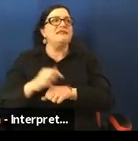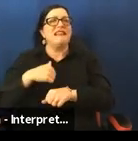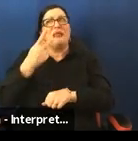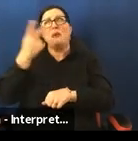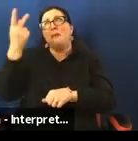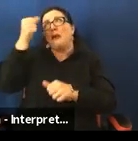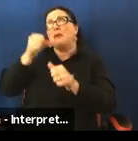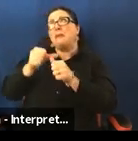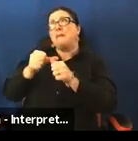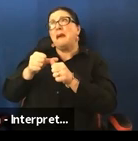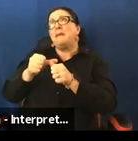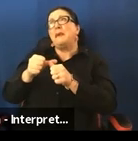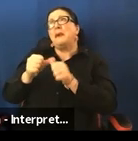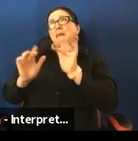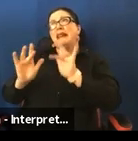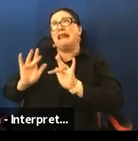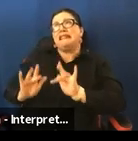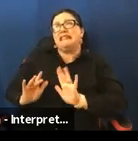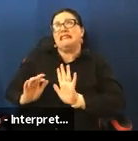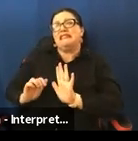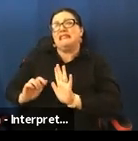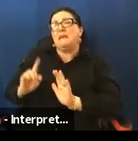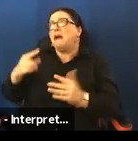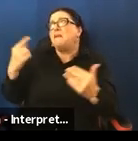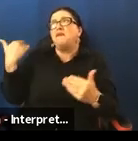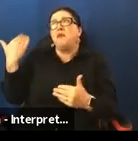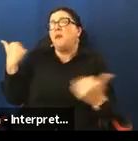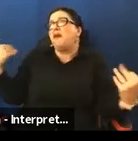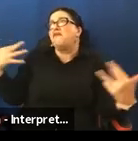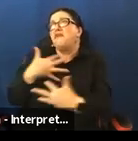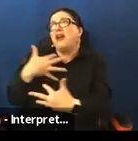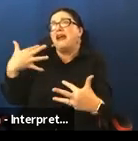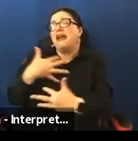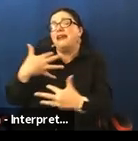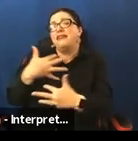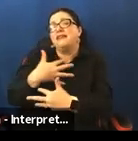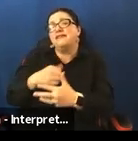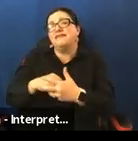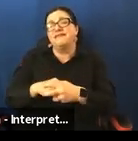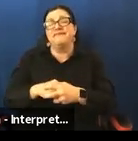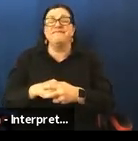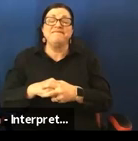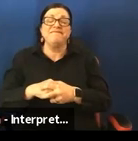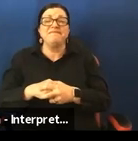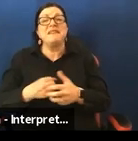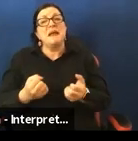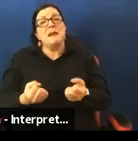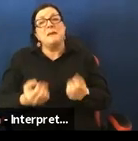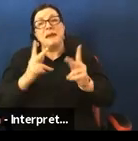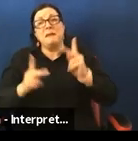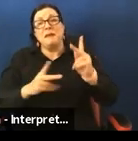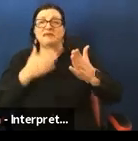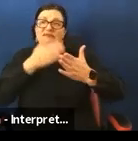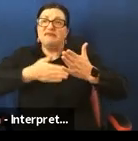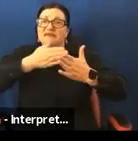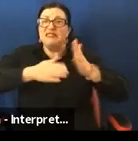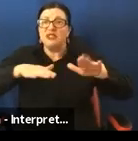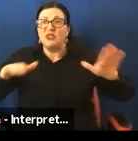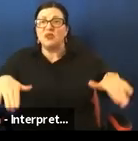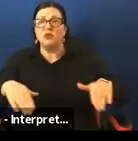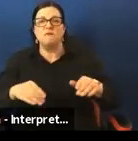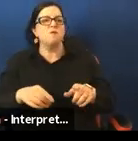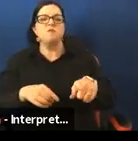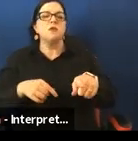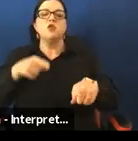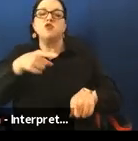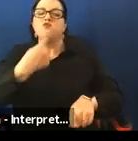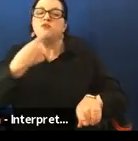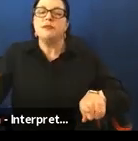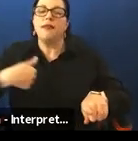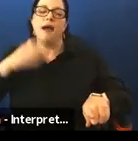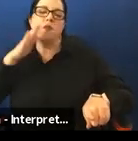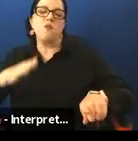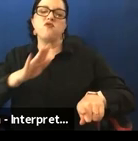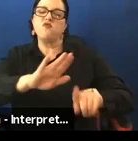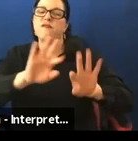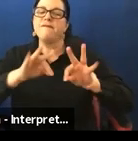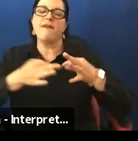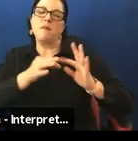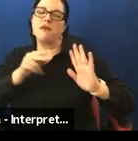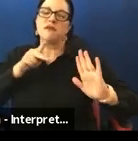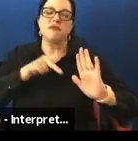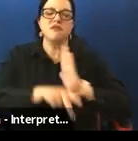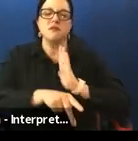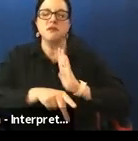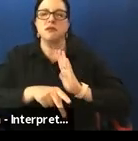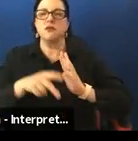Jason Williams: Because they were afraid. A lot of abusers, not only shame kids, but tell them if you tell anyone I will kill your family kind of thing. So the fear and the manipulation around sexual abuse is huge.